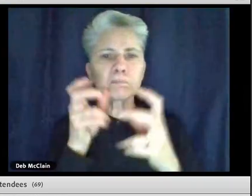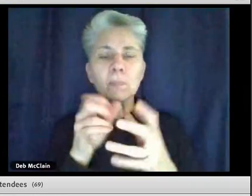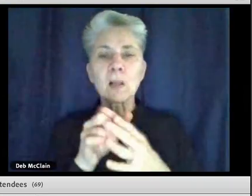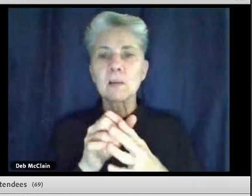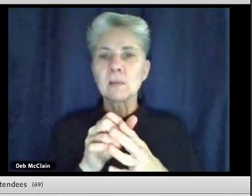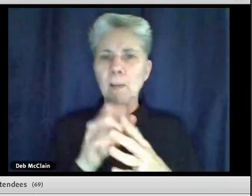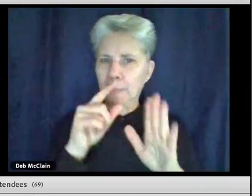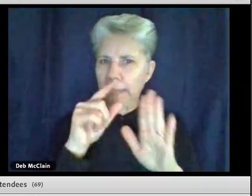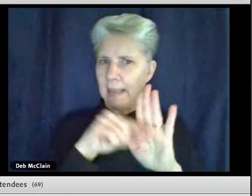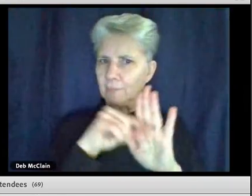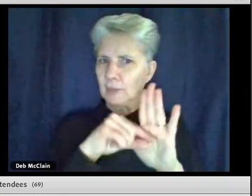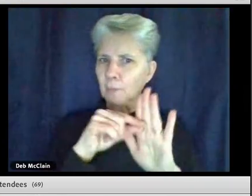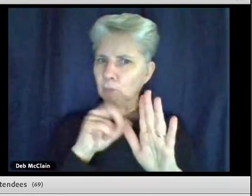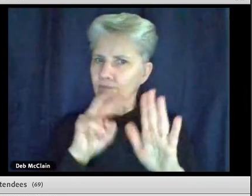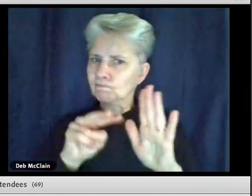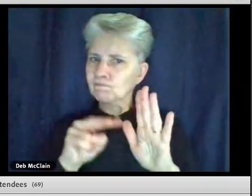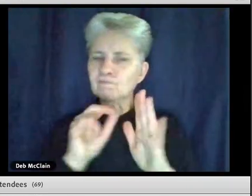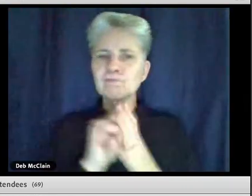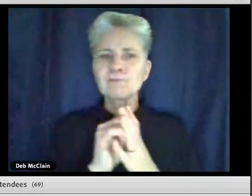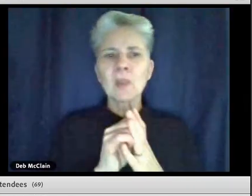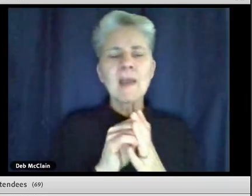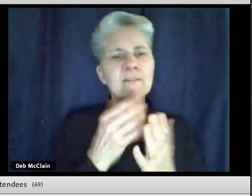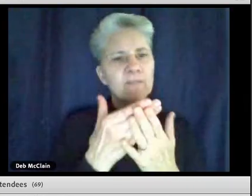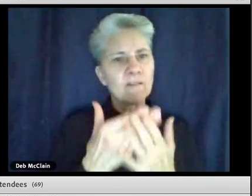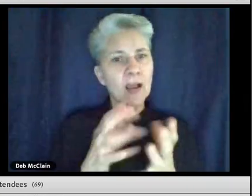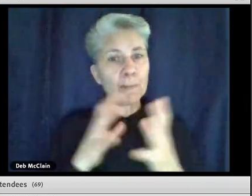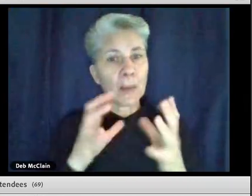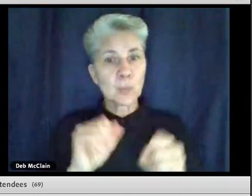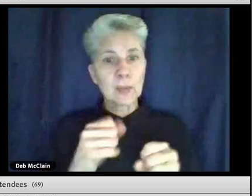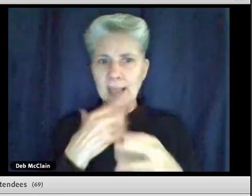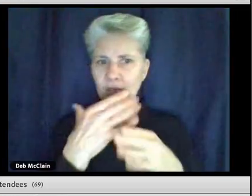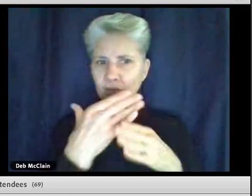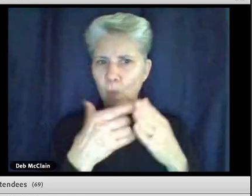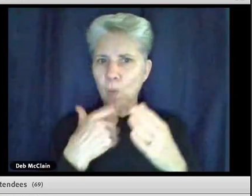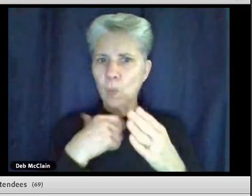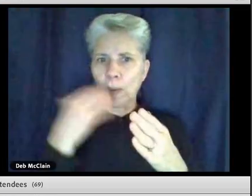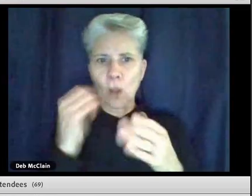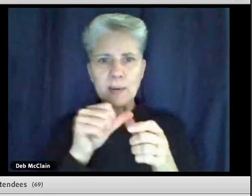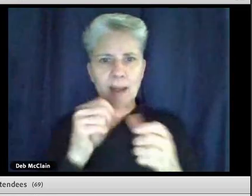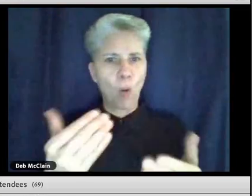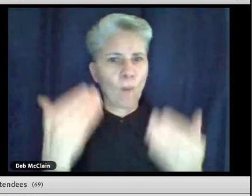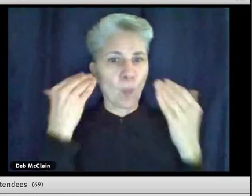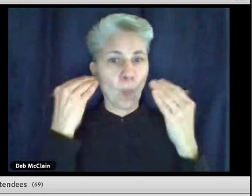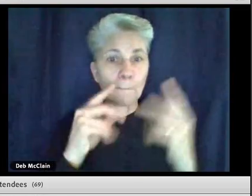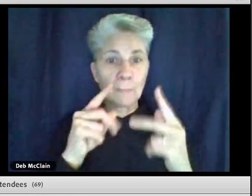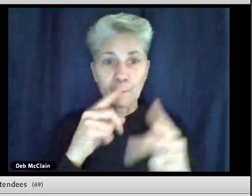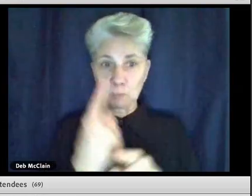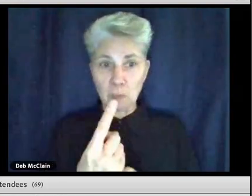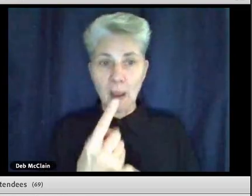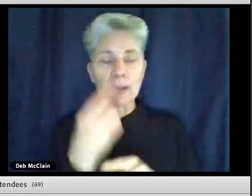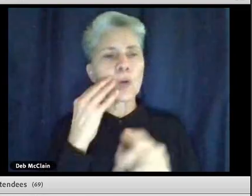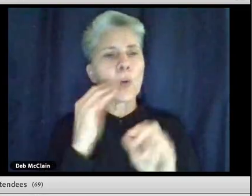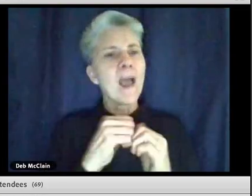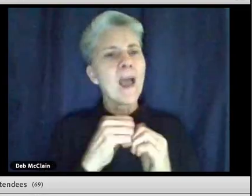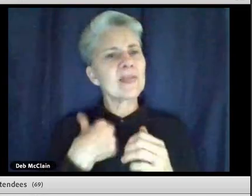Be skeptical. I think this is just kind of built in with this now. Verify as much as we can, and then share what we know.